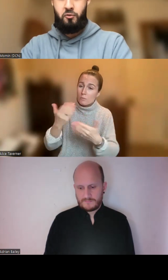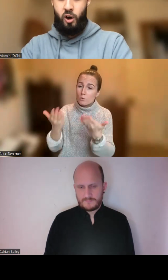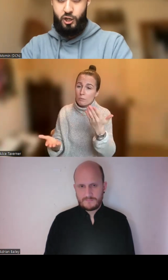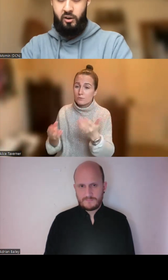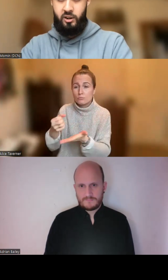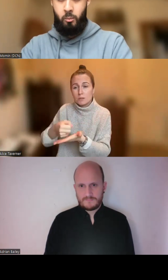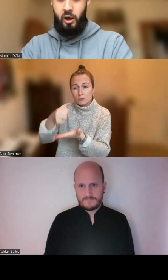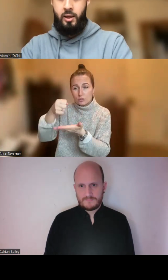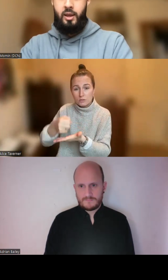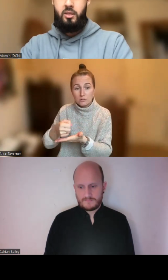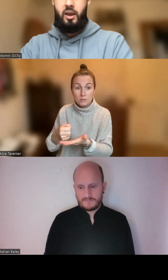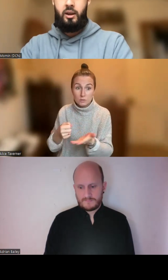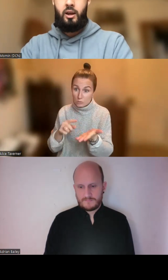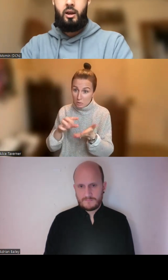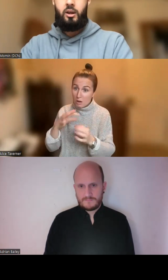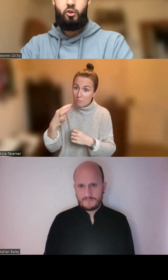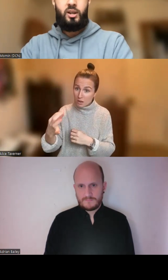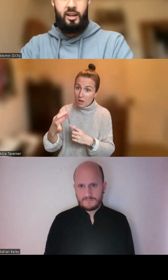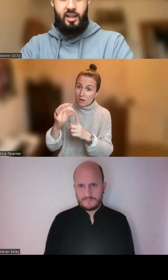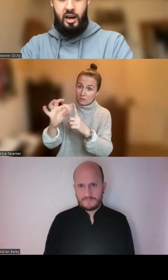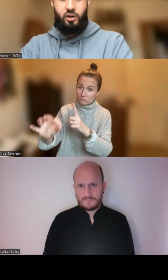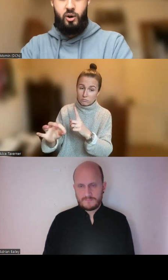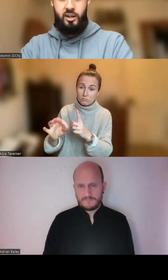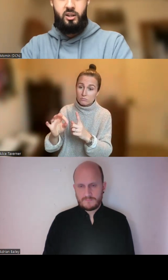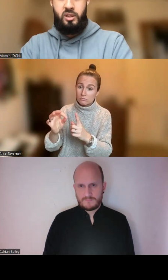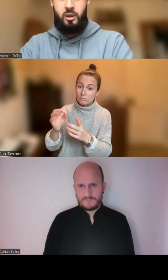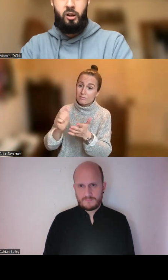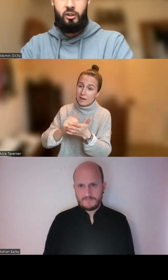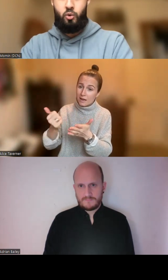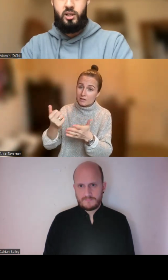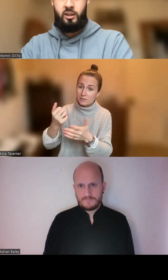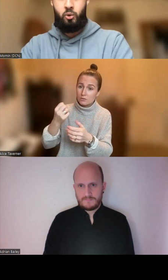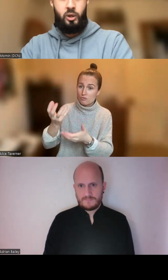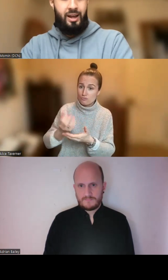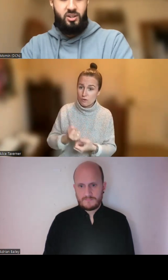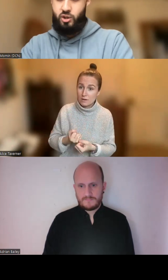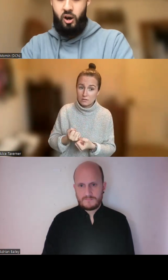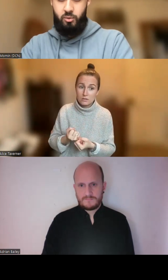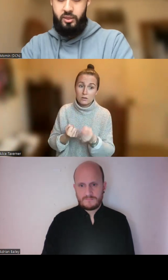if you've got a charity number, then you can get that ad credit to be able to use in Google Ads to start off with.